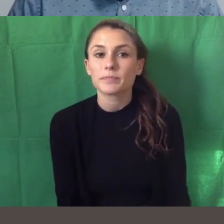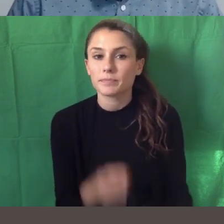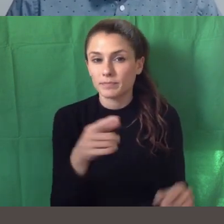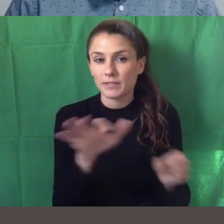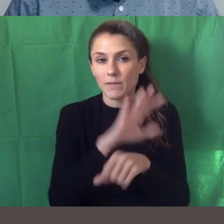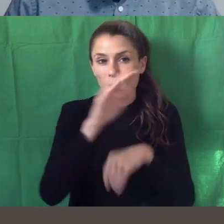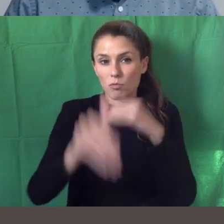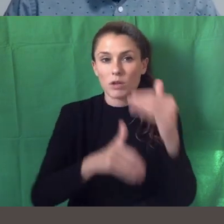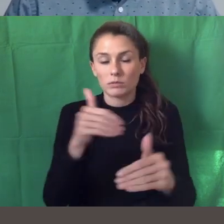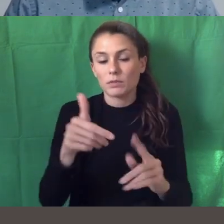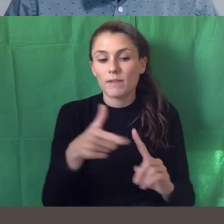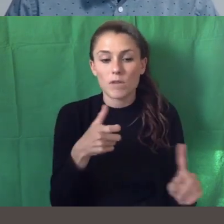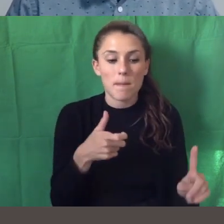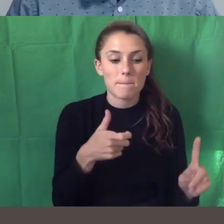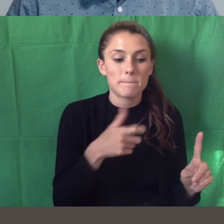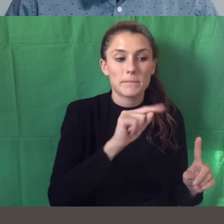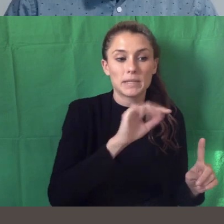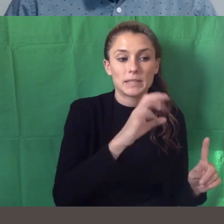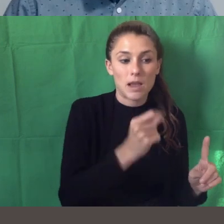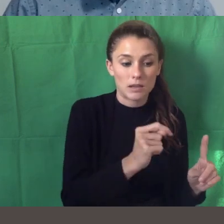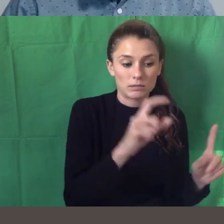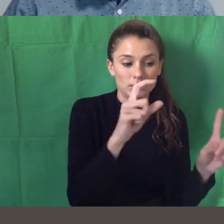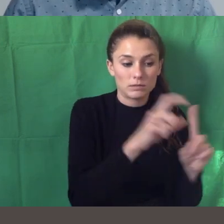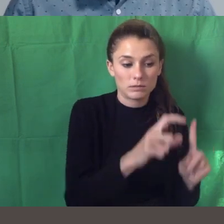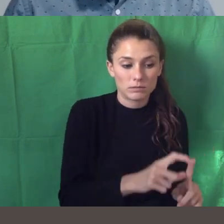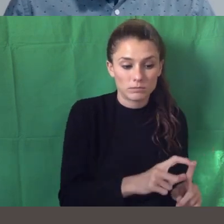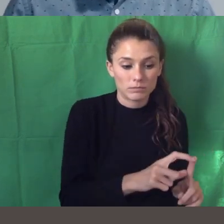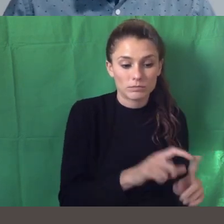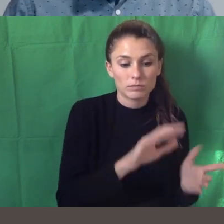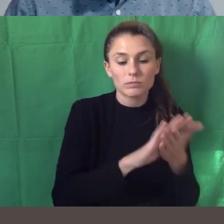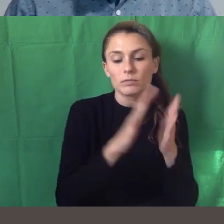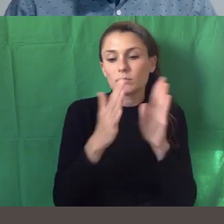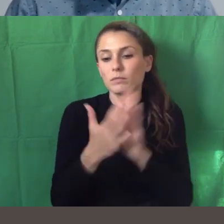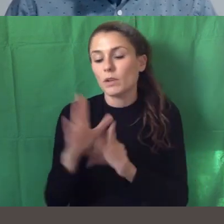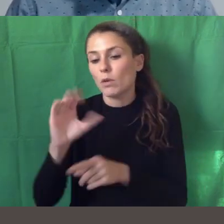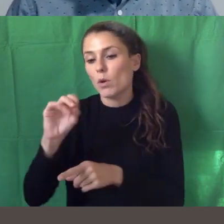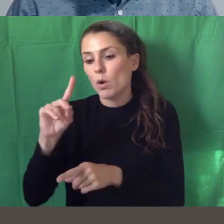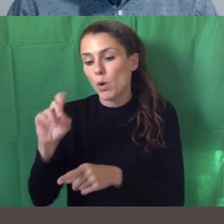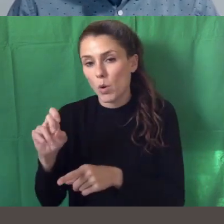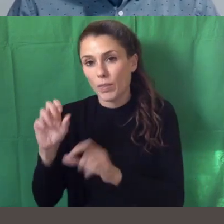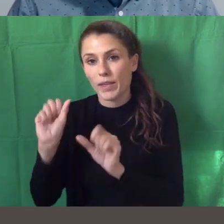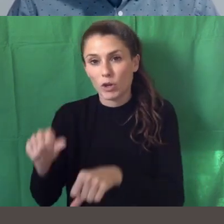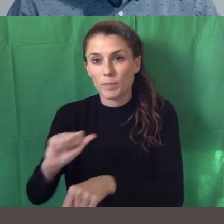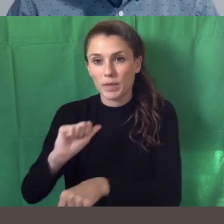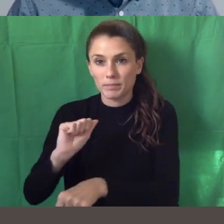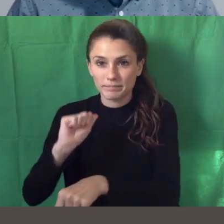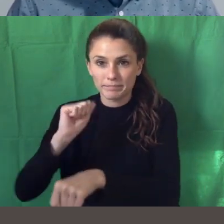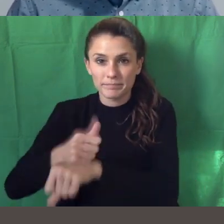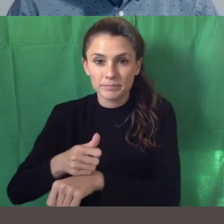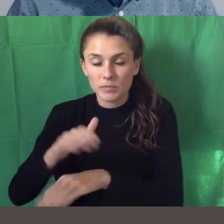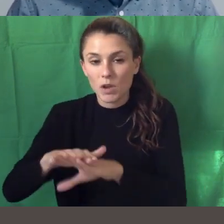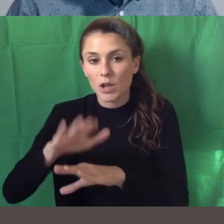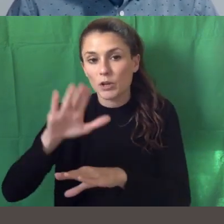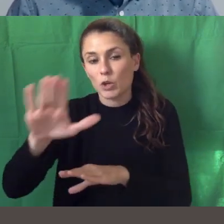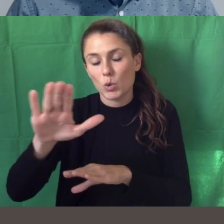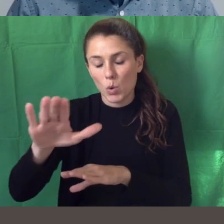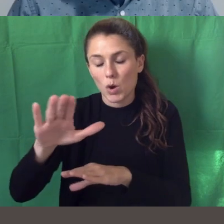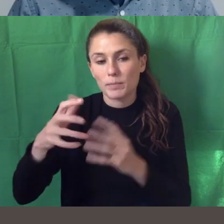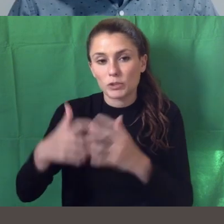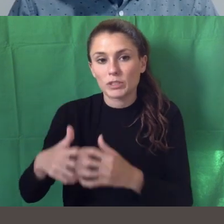So this whole process of going from text to code that can be implemented on your machine is compiling.